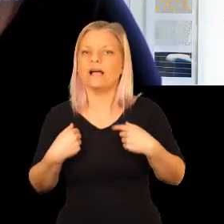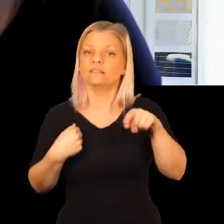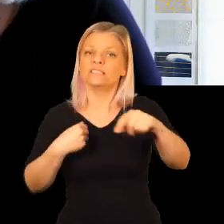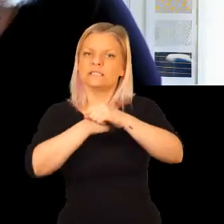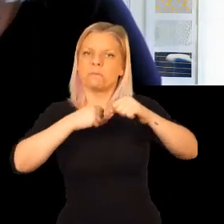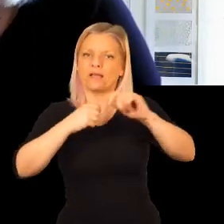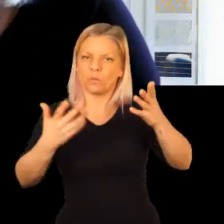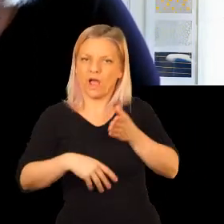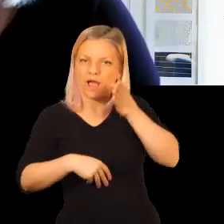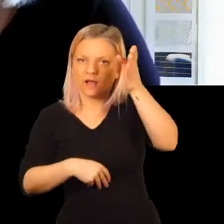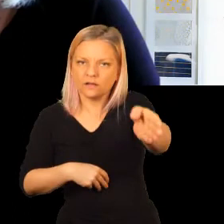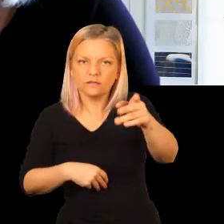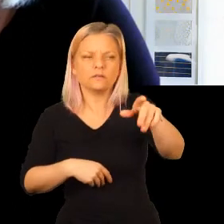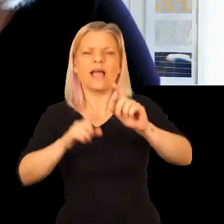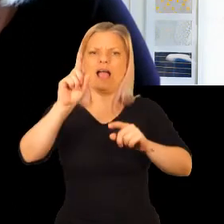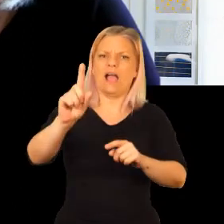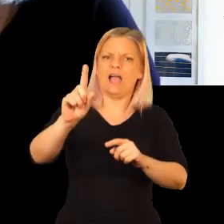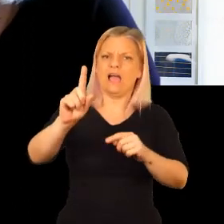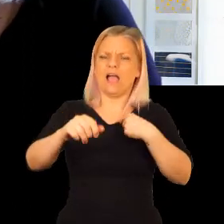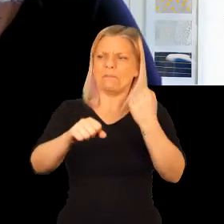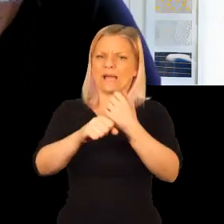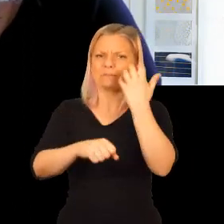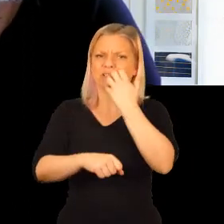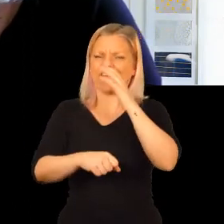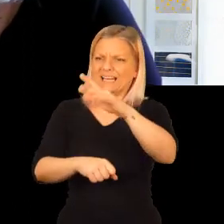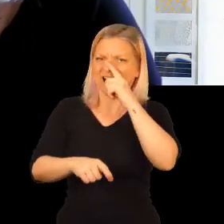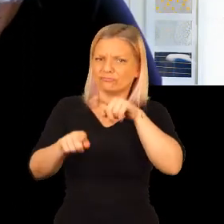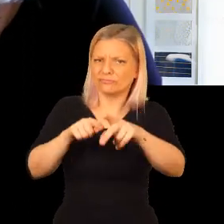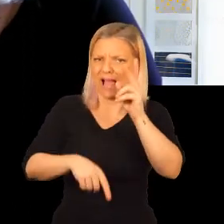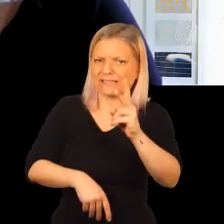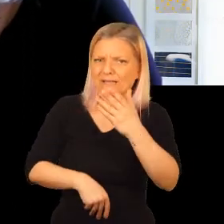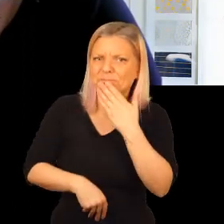yeah and there needs to be spaces like that where we can just go oh hang on a minute i got i made a